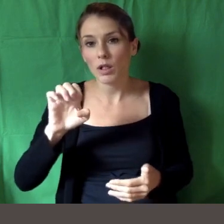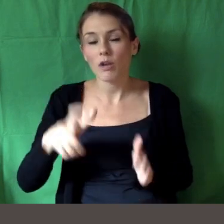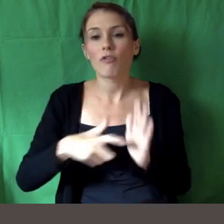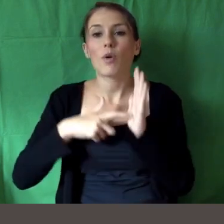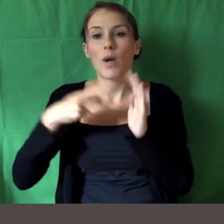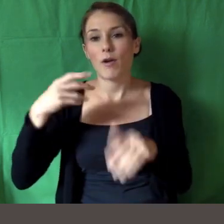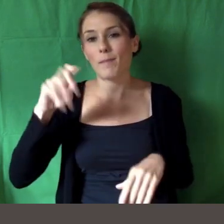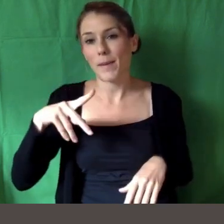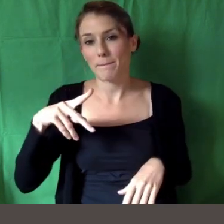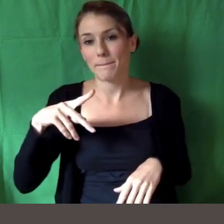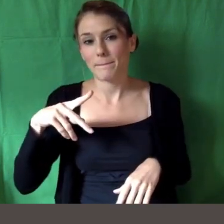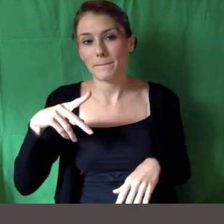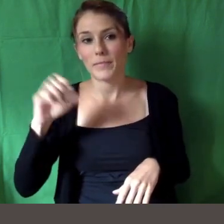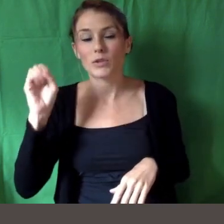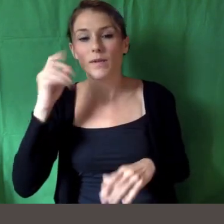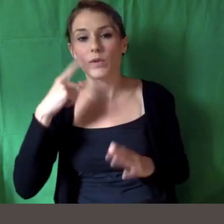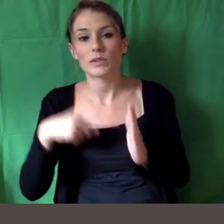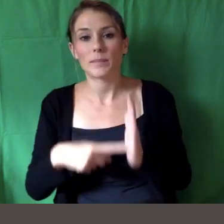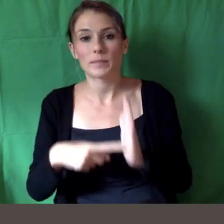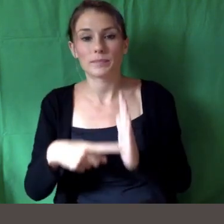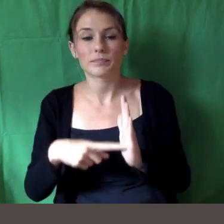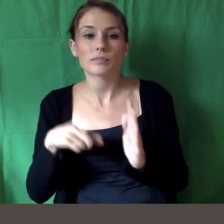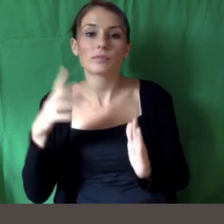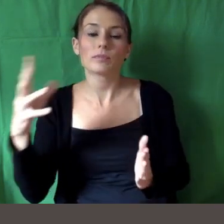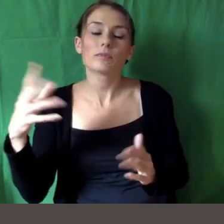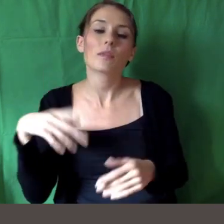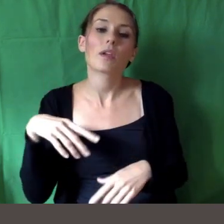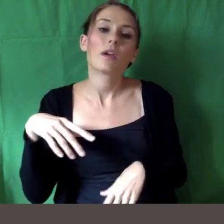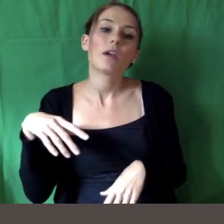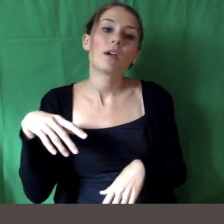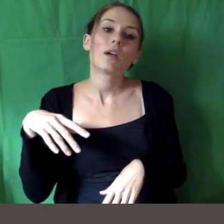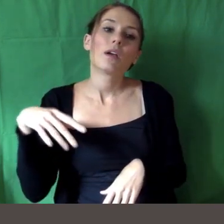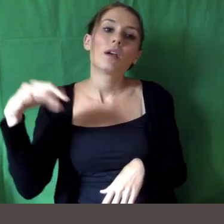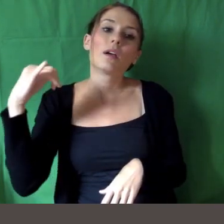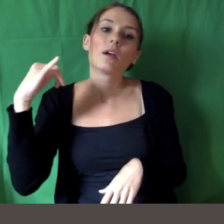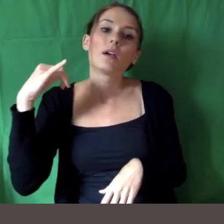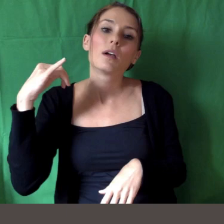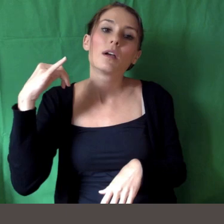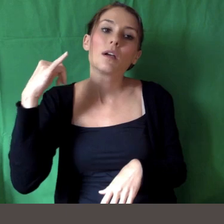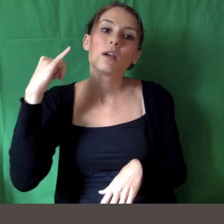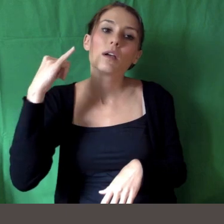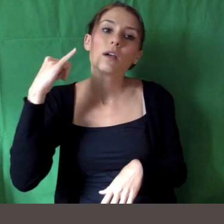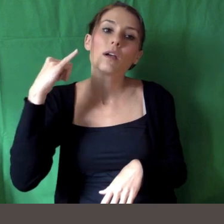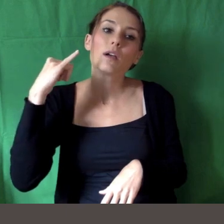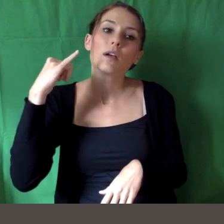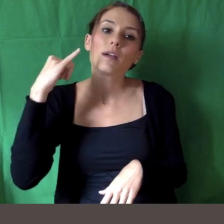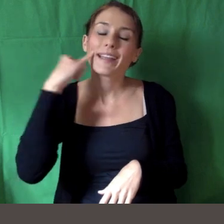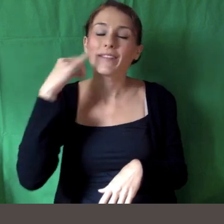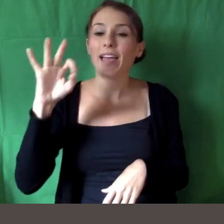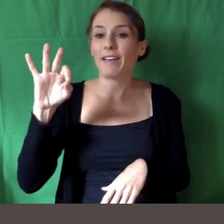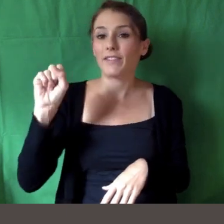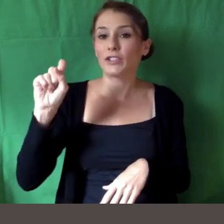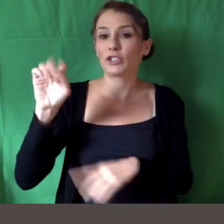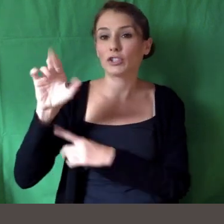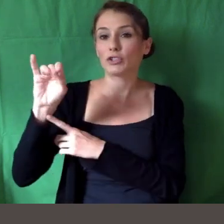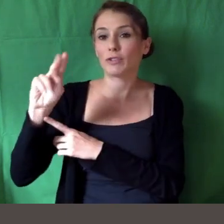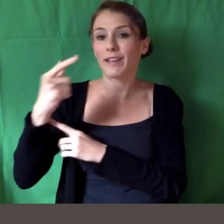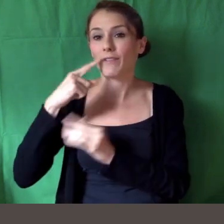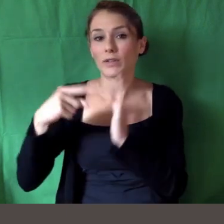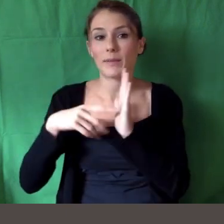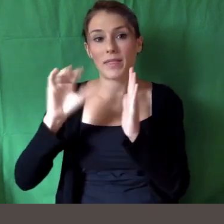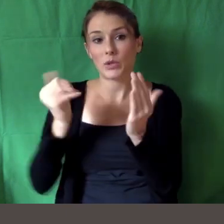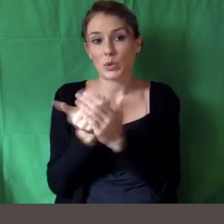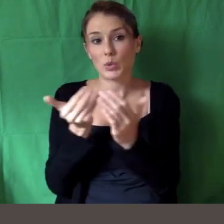So for example, like when f-strings, which is something new in Python 3.6, we didn't